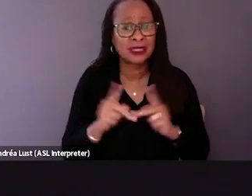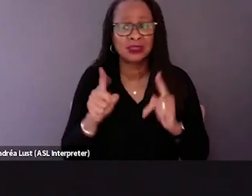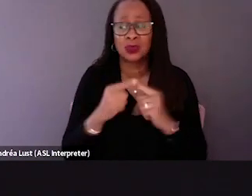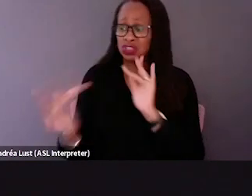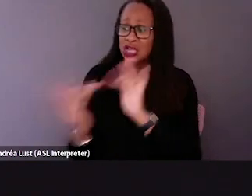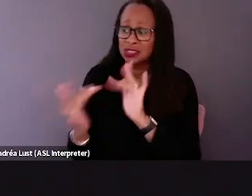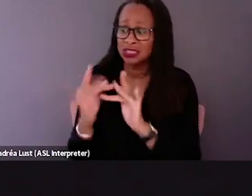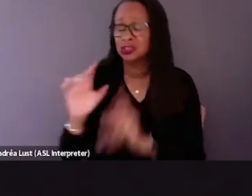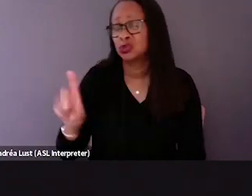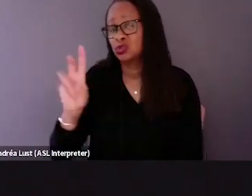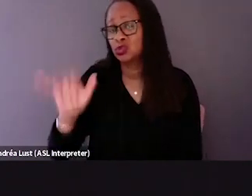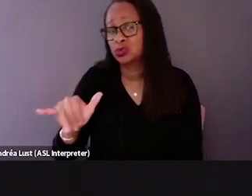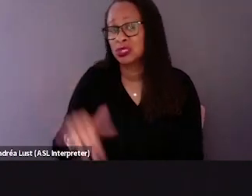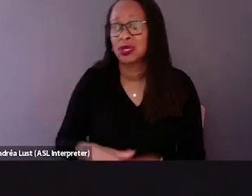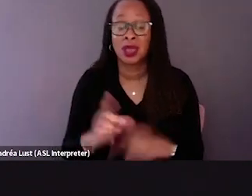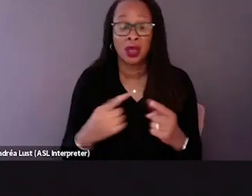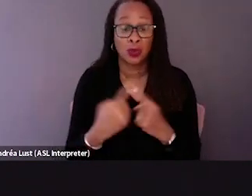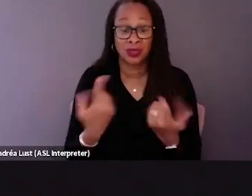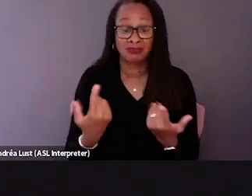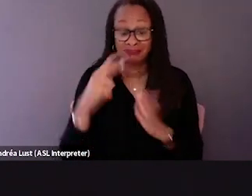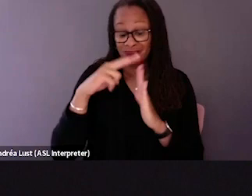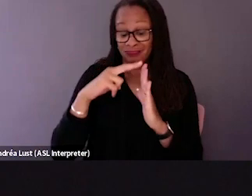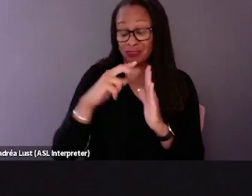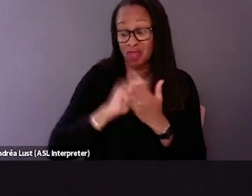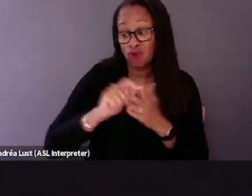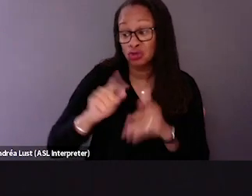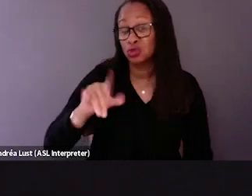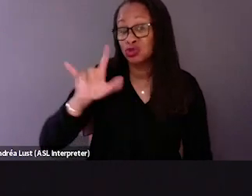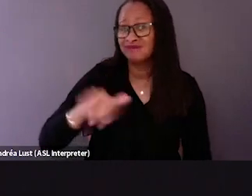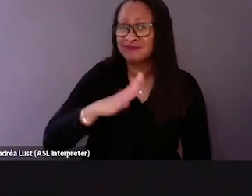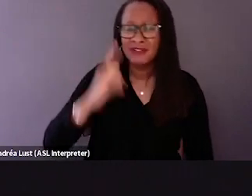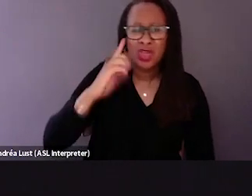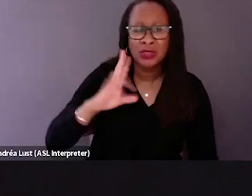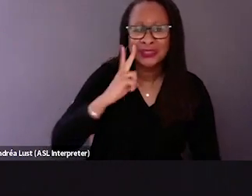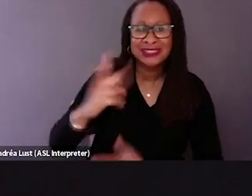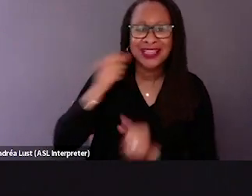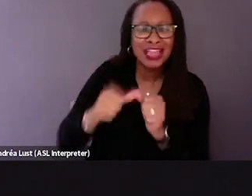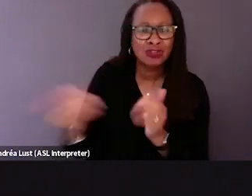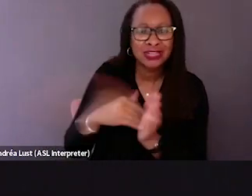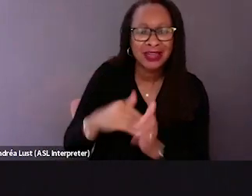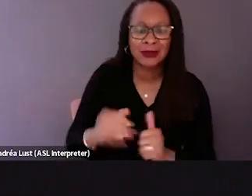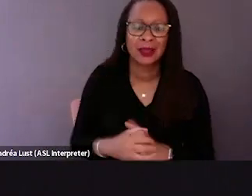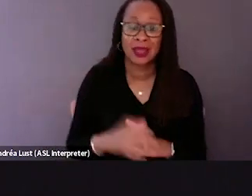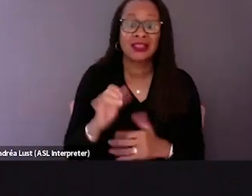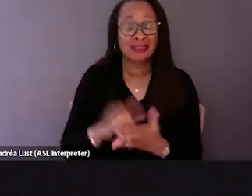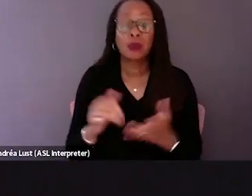And when they wrote to Judy, they never thought they would be seeing their letters again. And so that was a process.